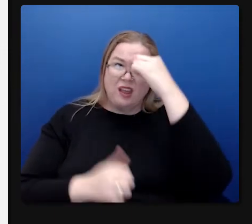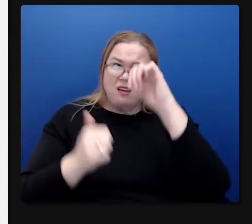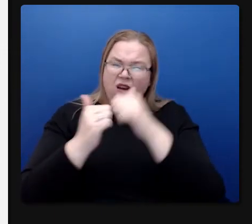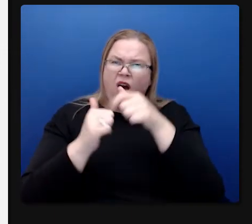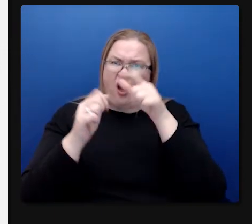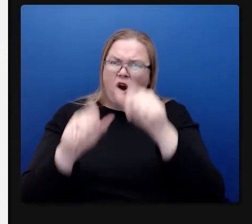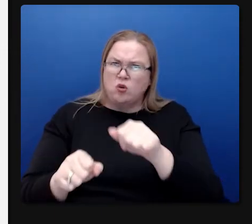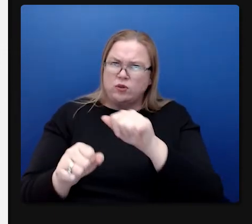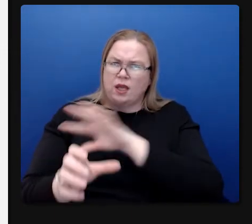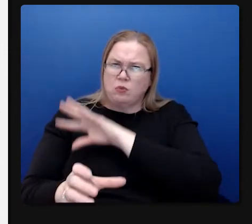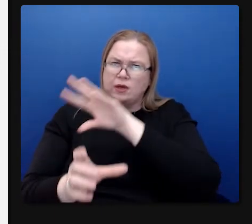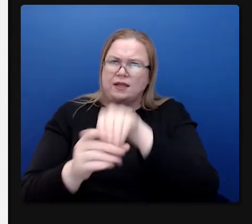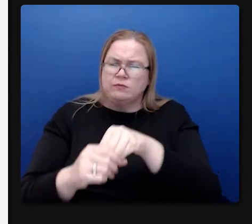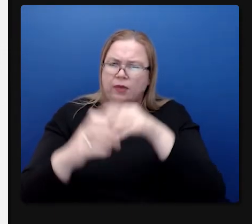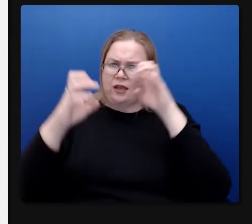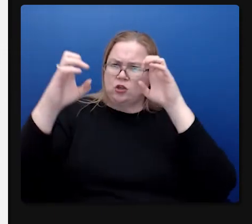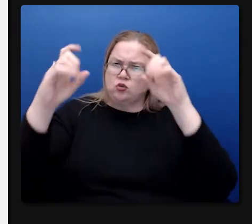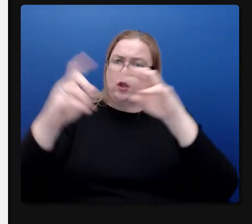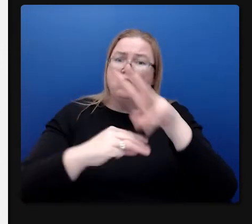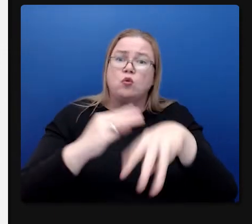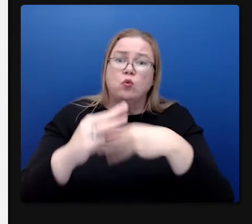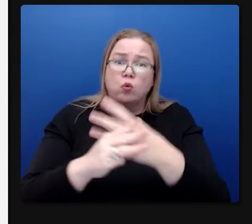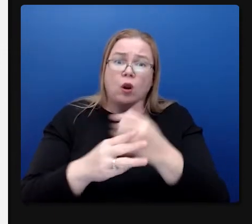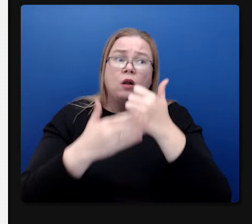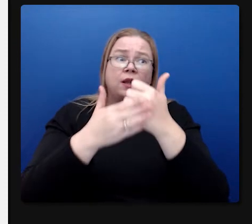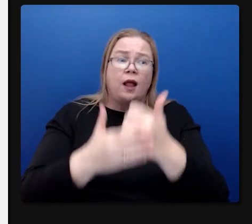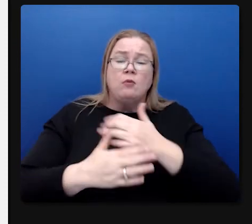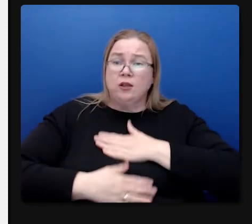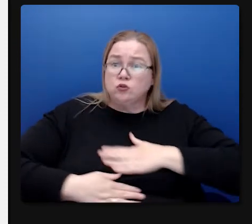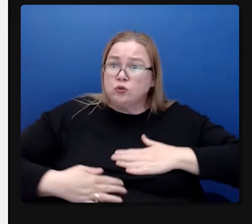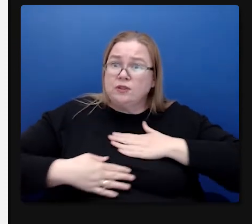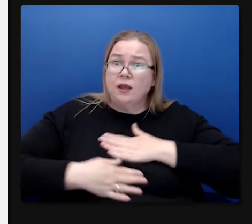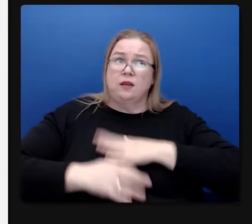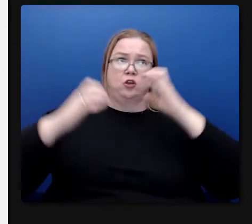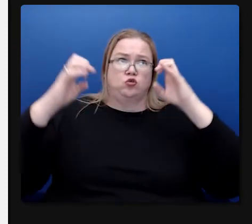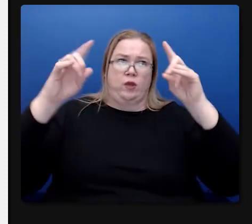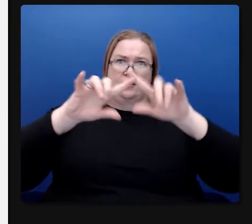how you can also participate in educating the world to help entertain and educate.